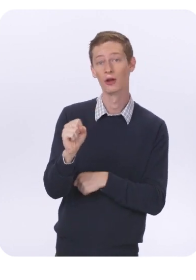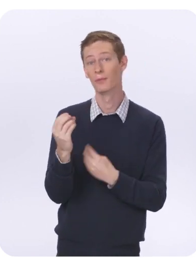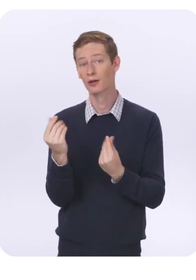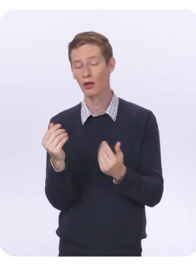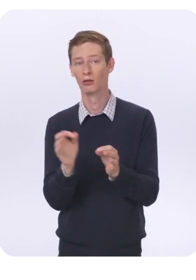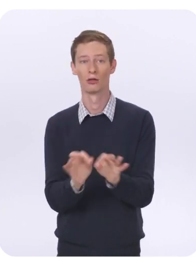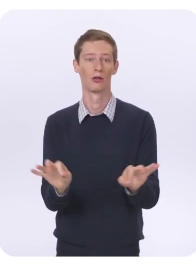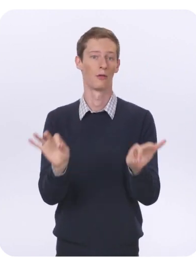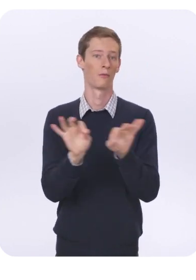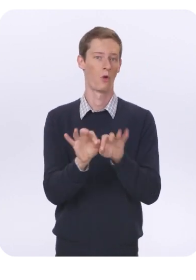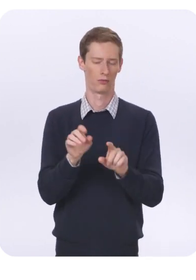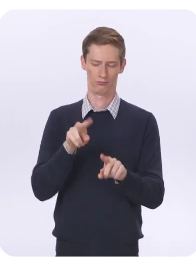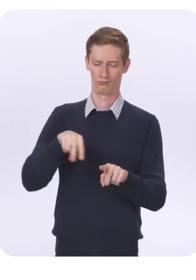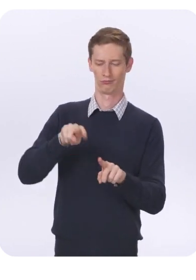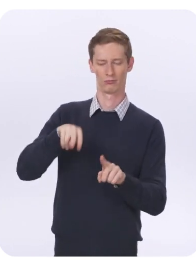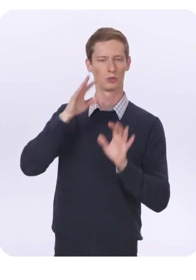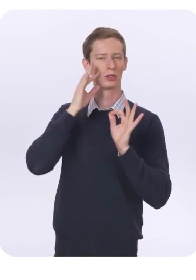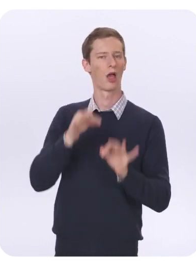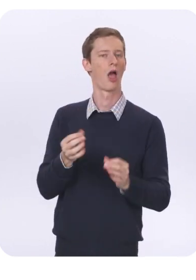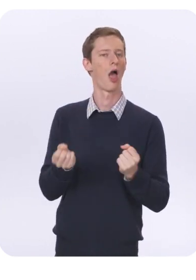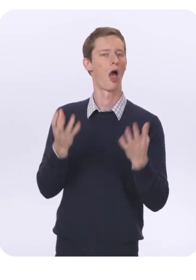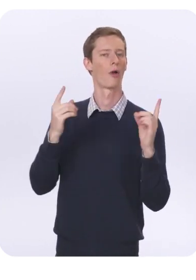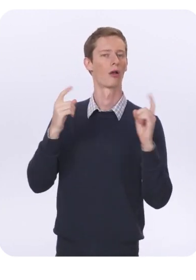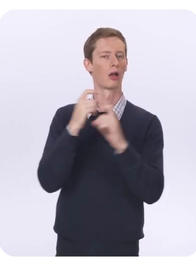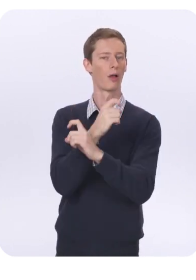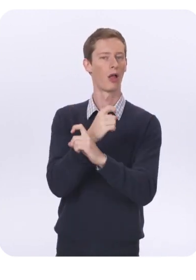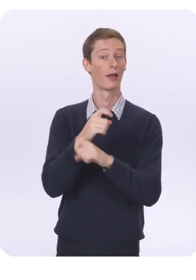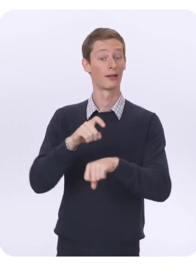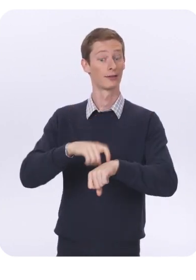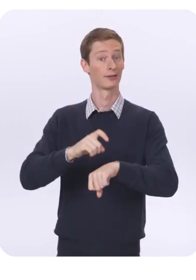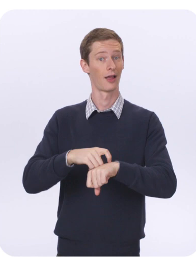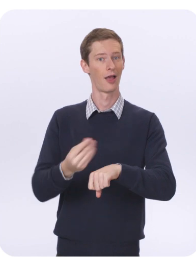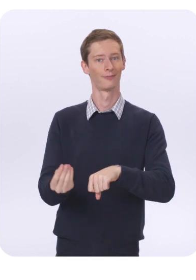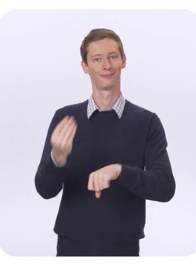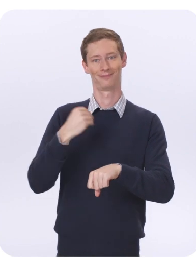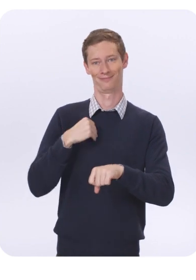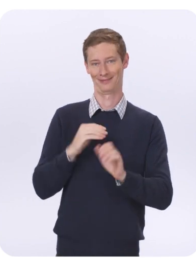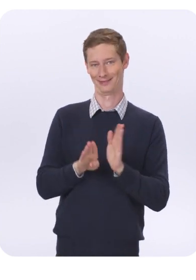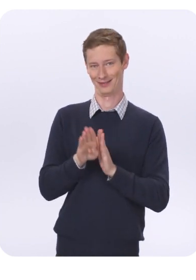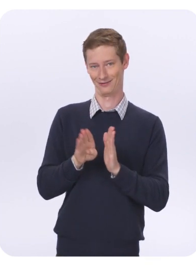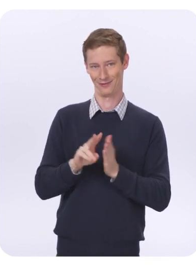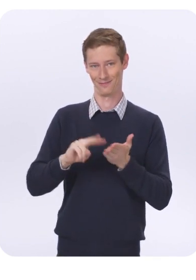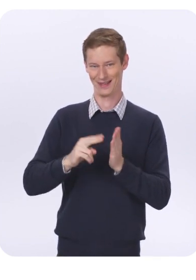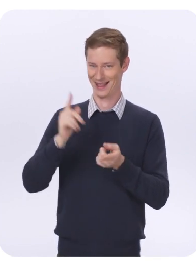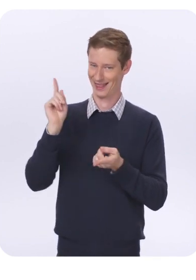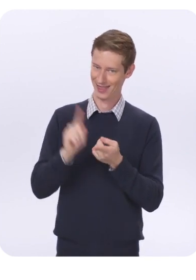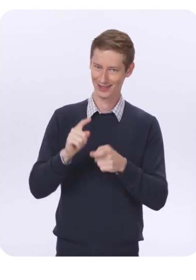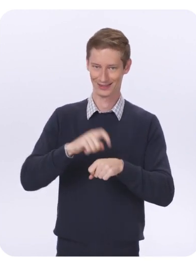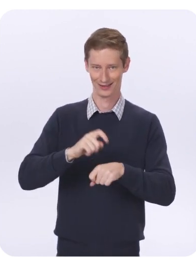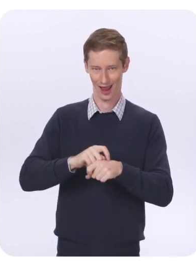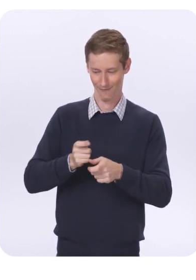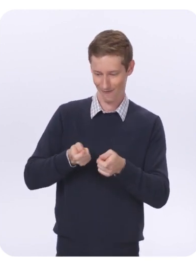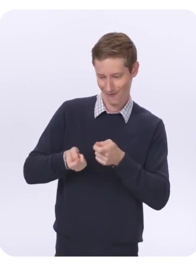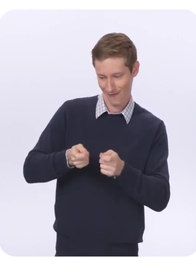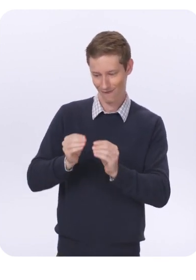Giving time back to the developer by shortening iteration times. Sometimes it’s just not clear